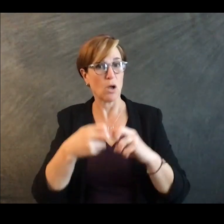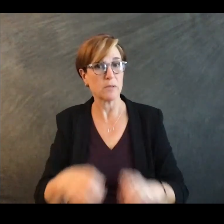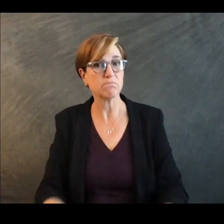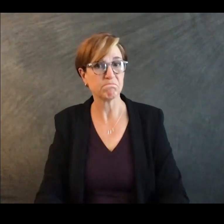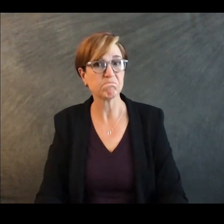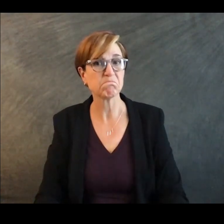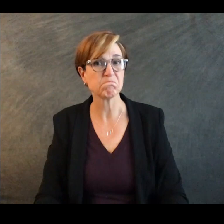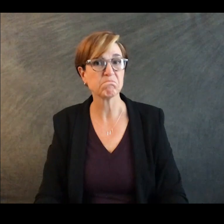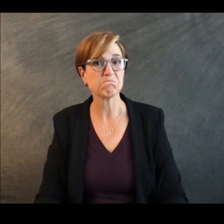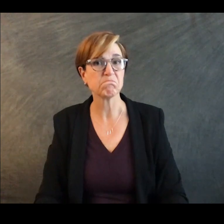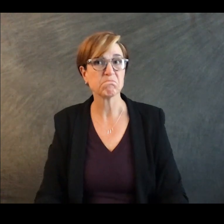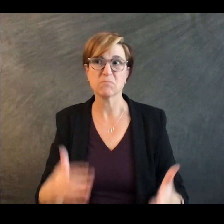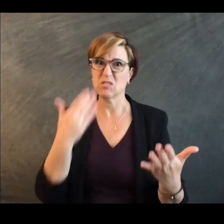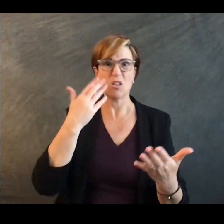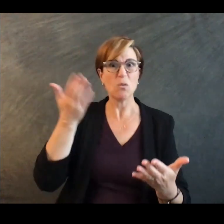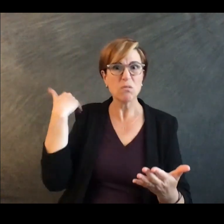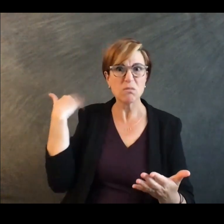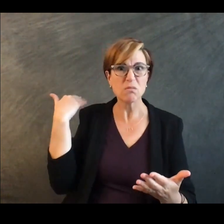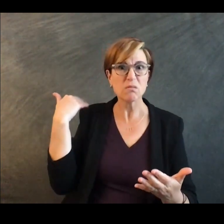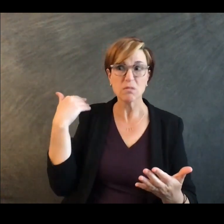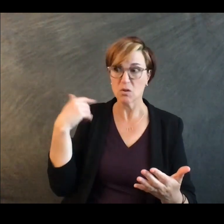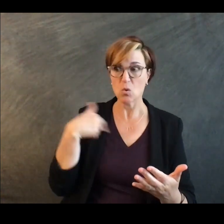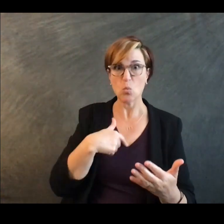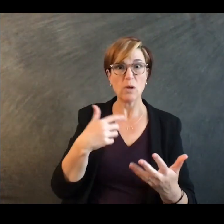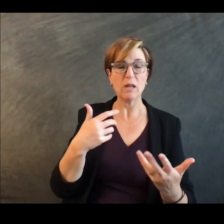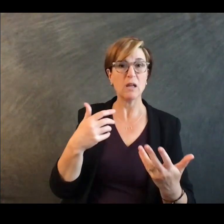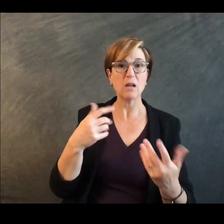successful country in the world still is the whole world is shut down